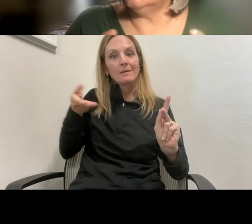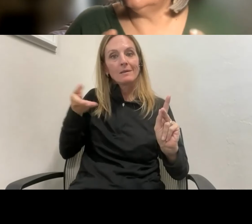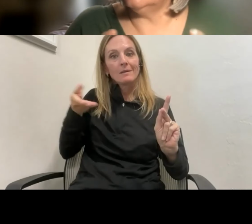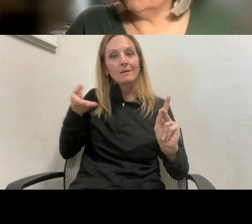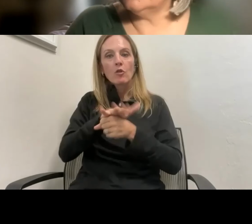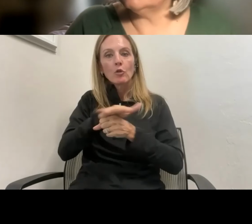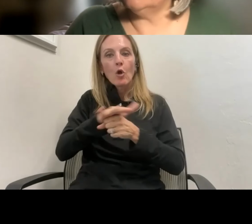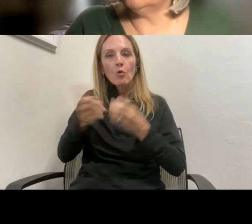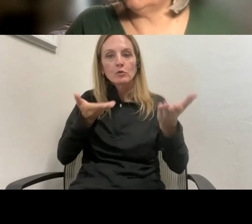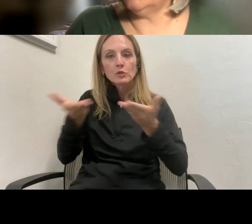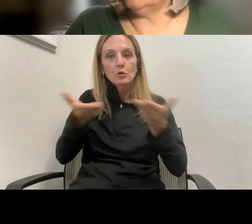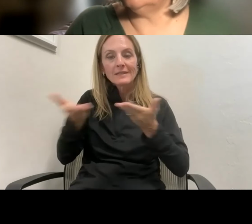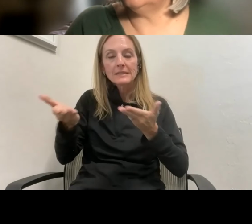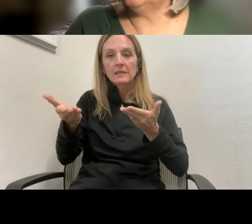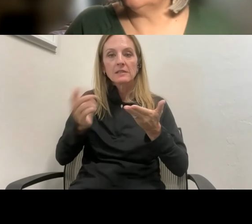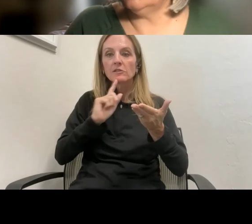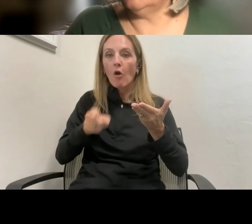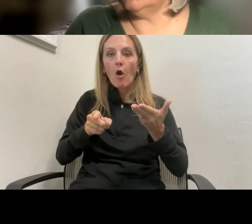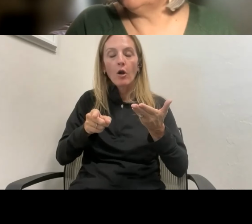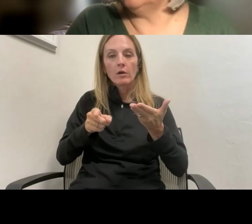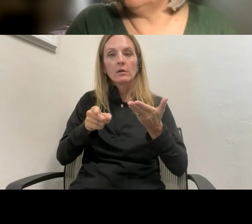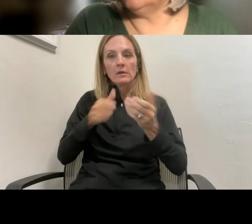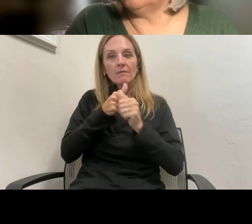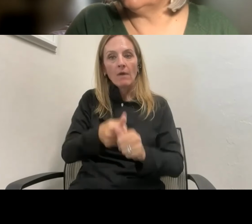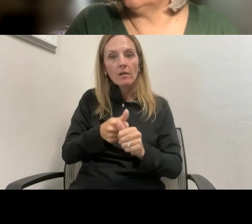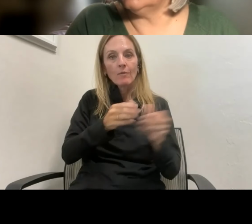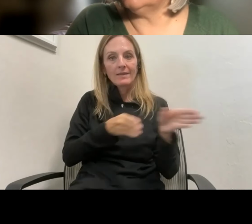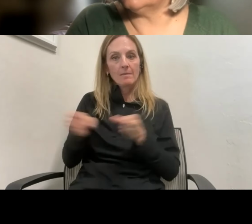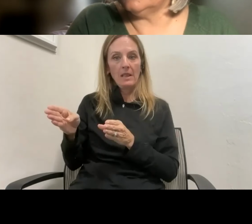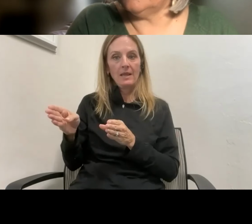priorities of the plan and that's probably one of the most critical steps